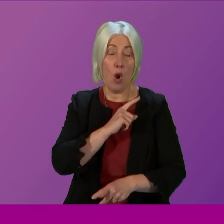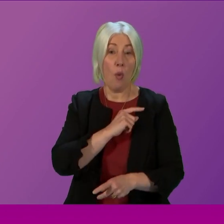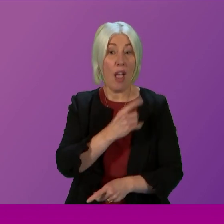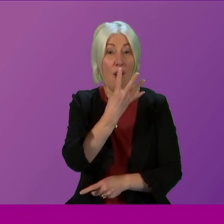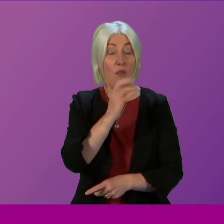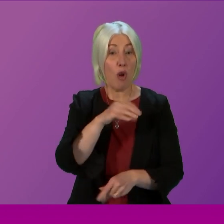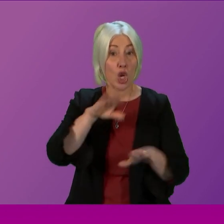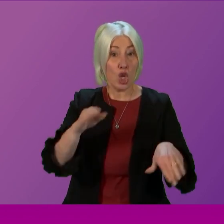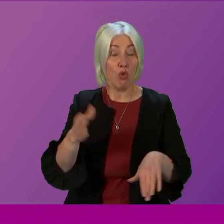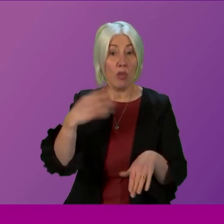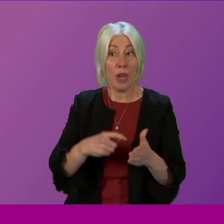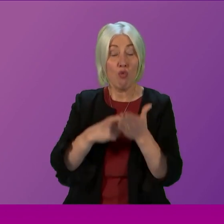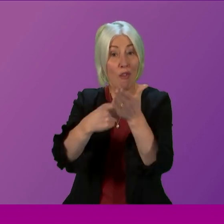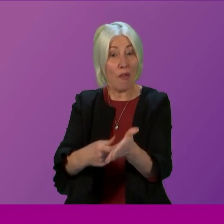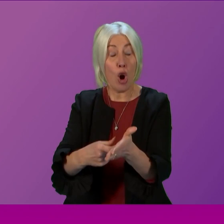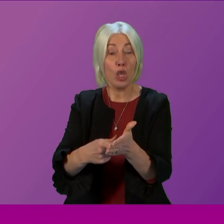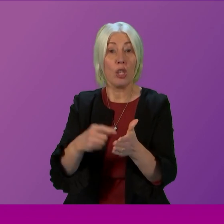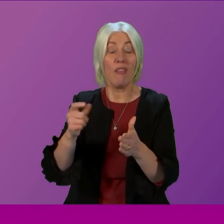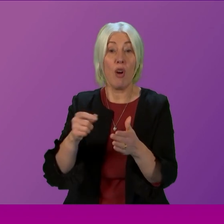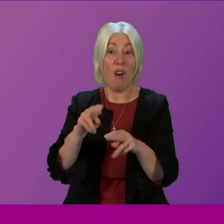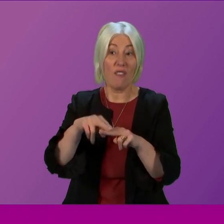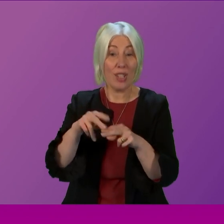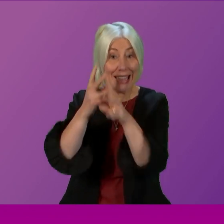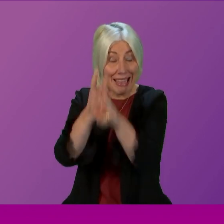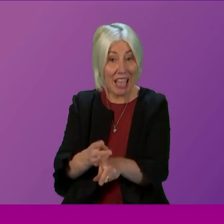fostering service in Glasgow and Edinburgh have been placed with families in the last year.